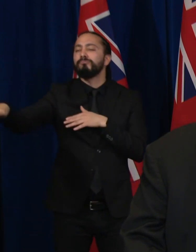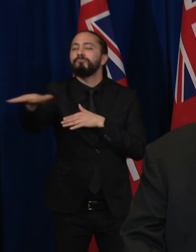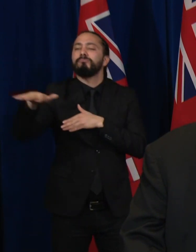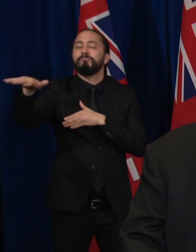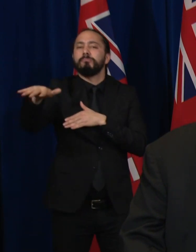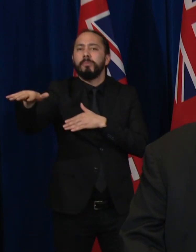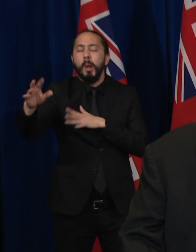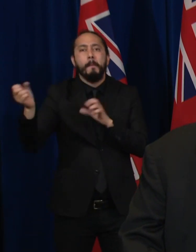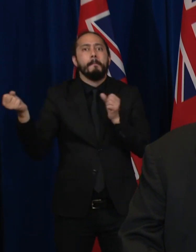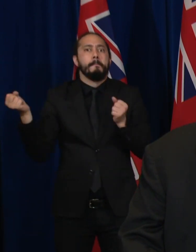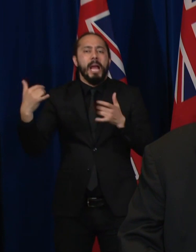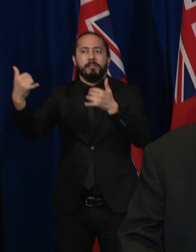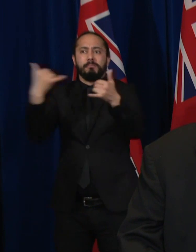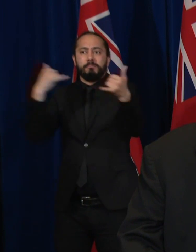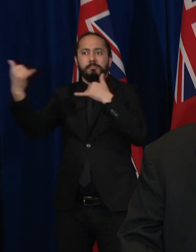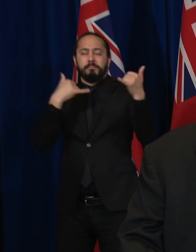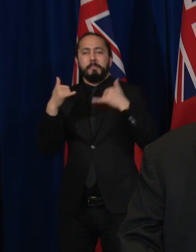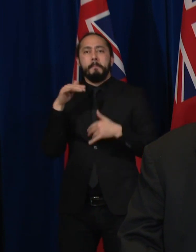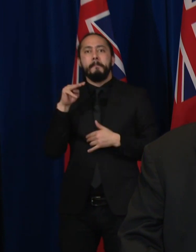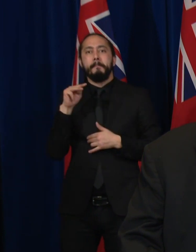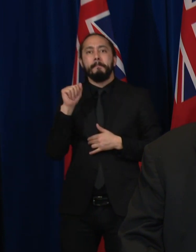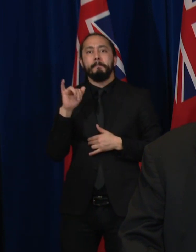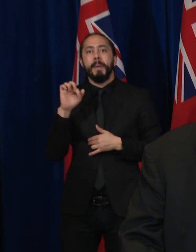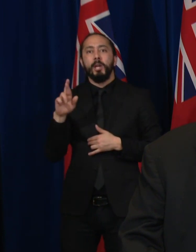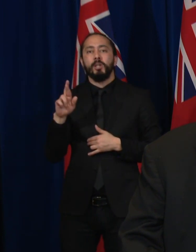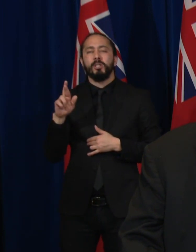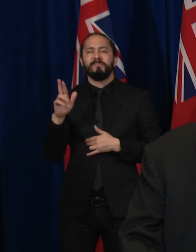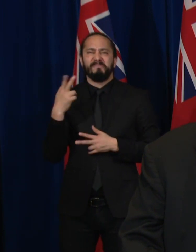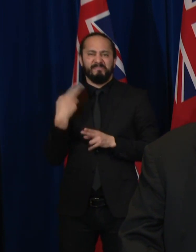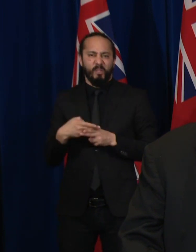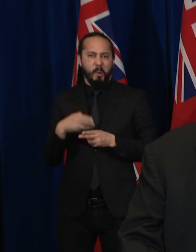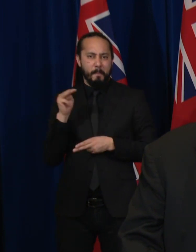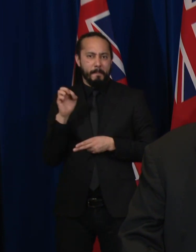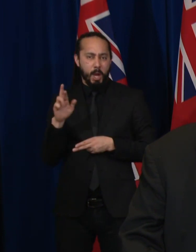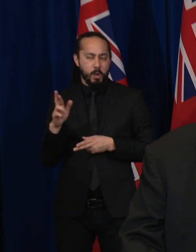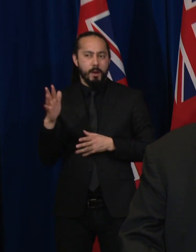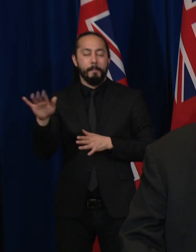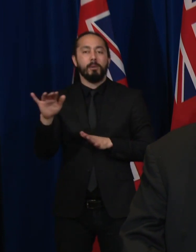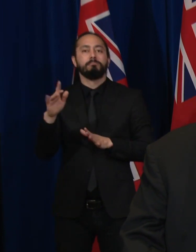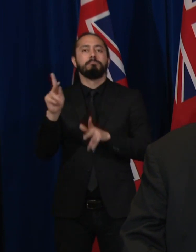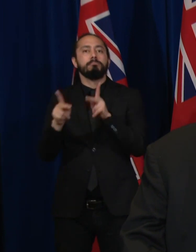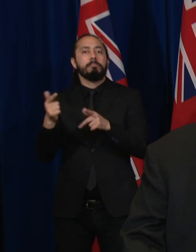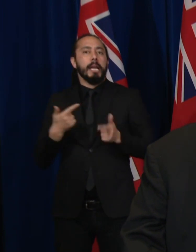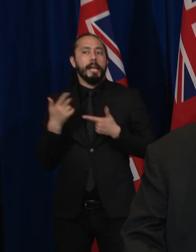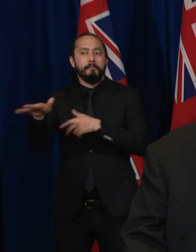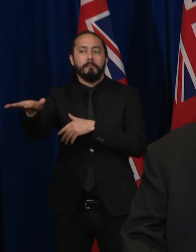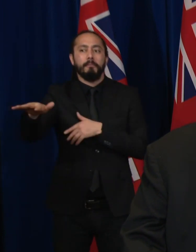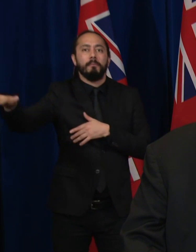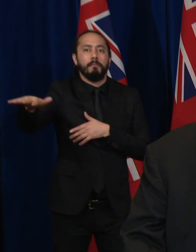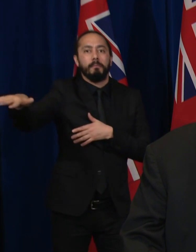cottage country mayors, if I can call them that, and residents too. If you have a cottage, they're just